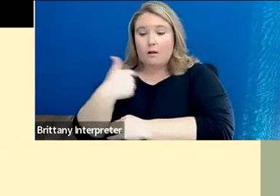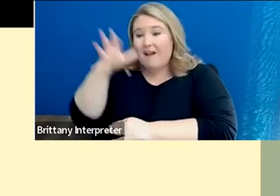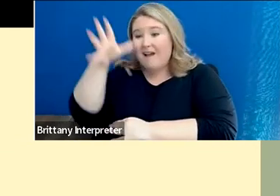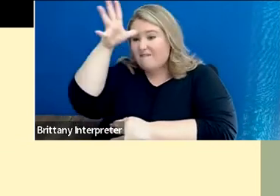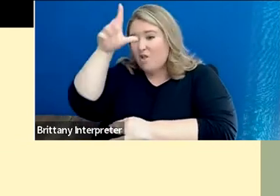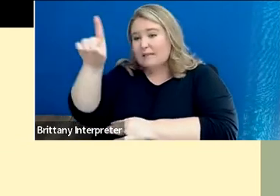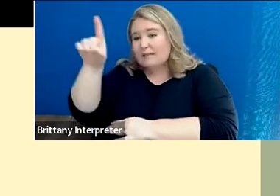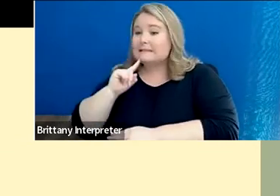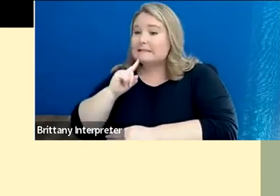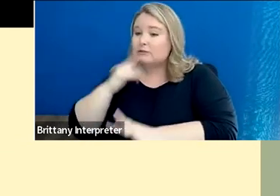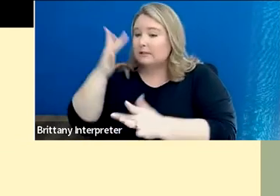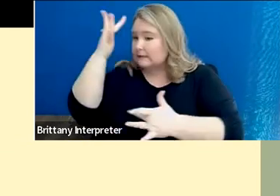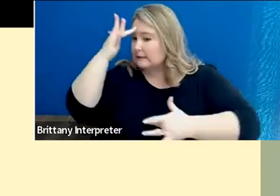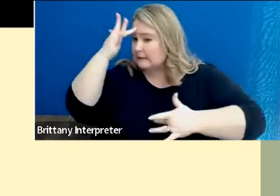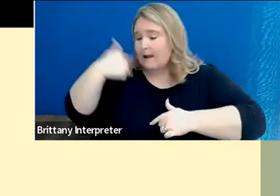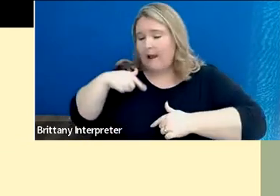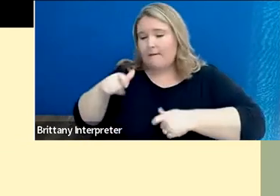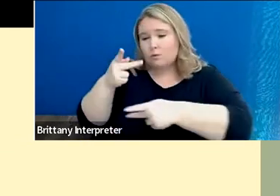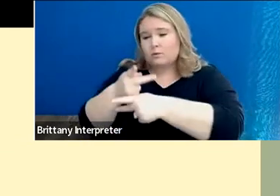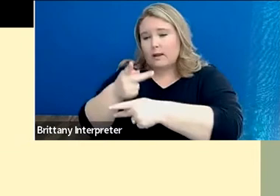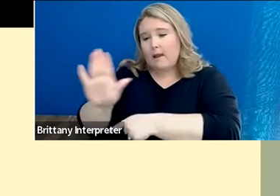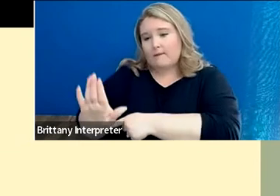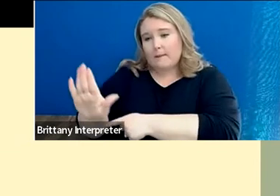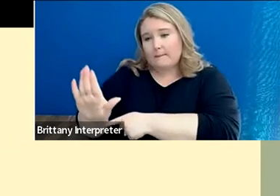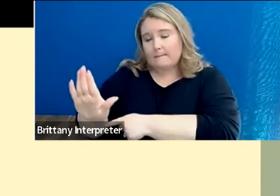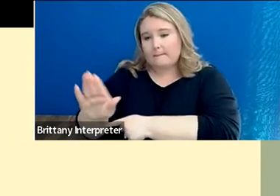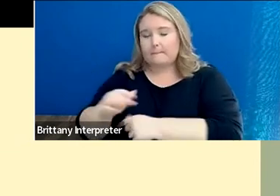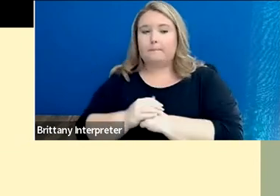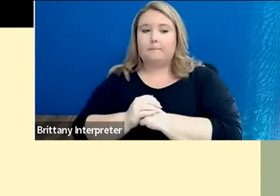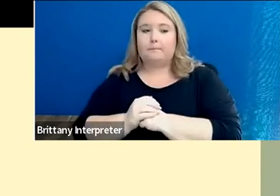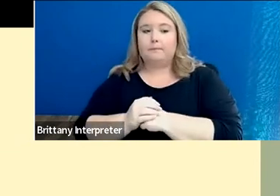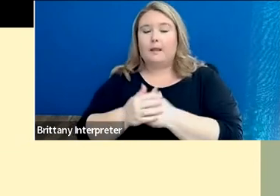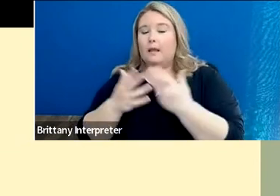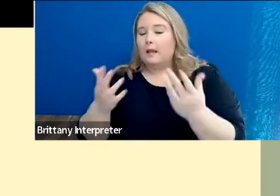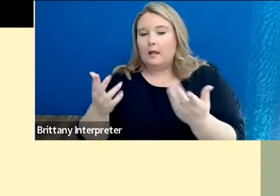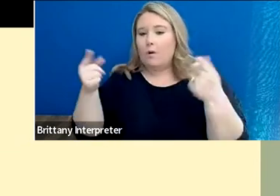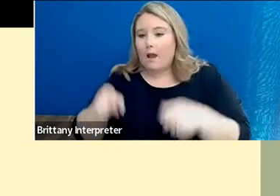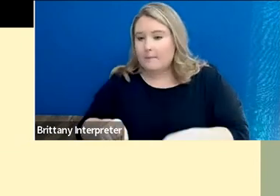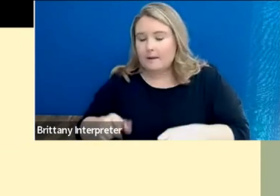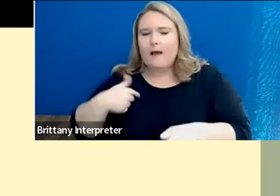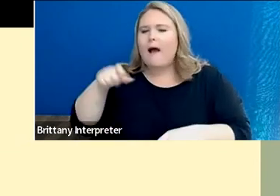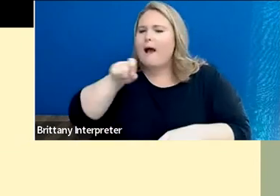which I had to take care of as a caregiver. And to make a long story short, I asked the fireman one day when he responded,